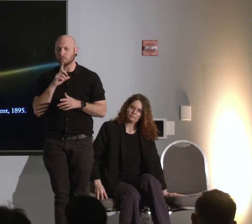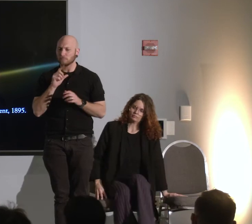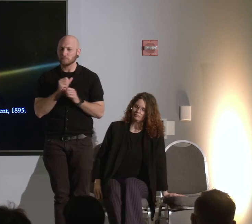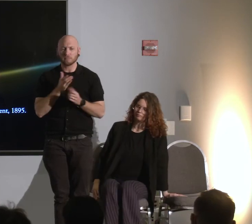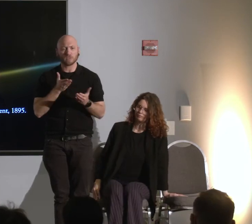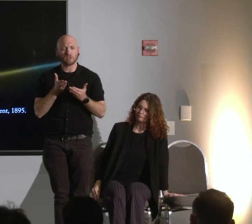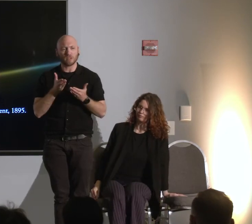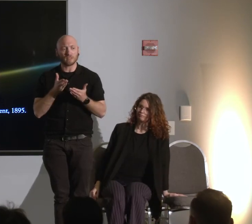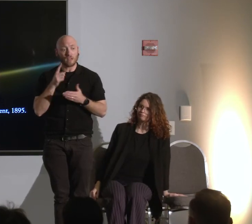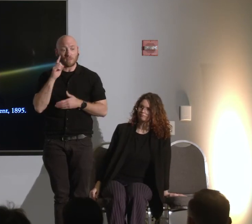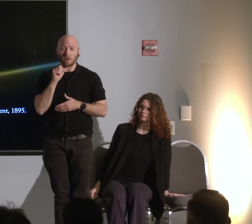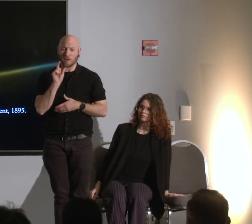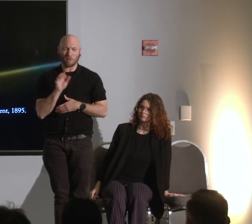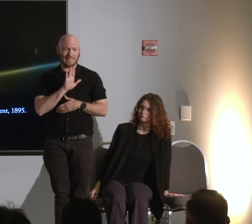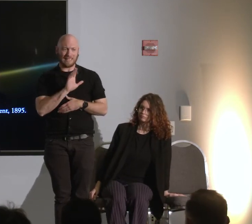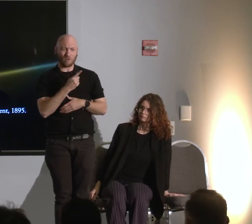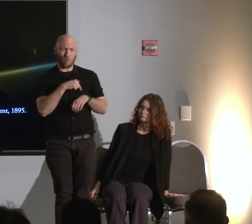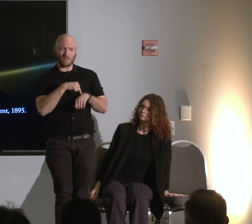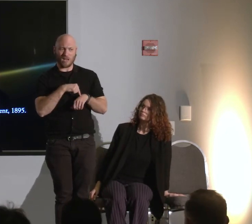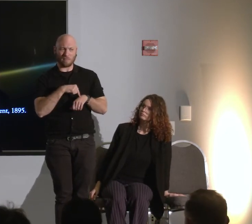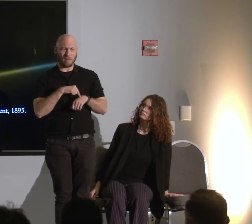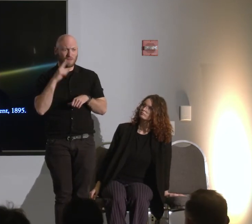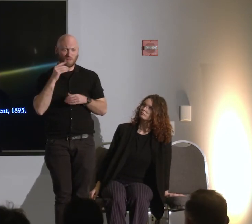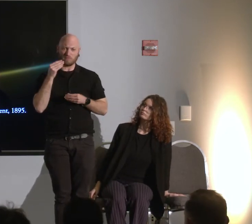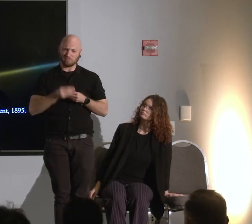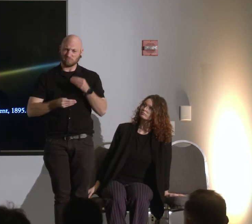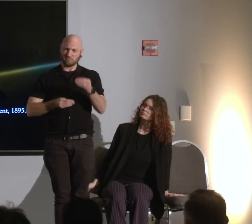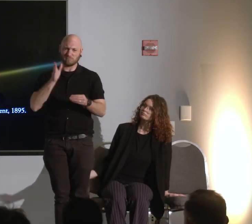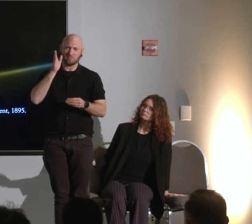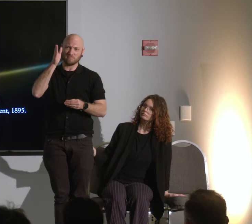but to generation after generation in the long future. Amen.